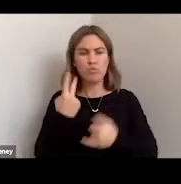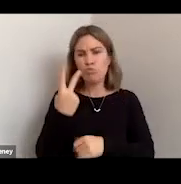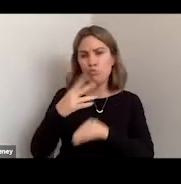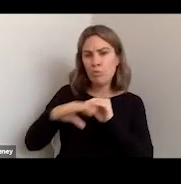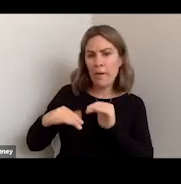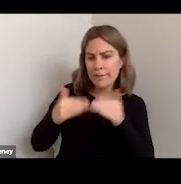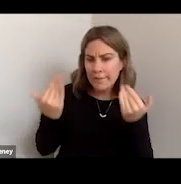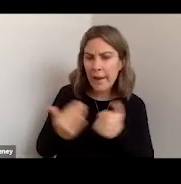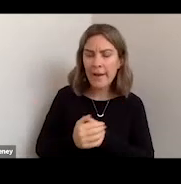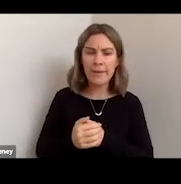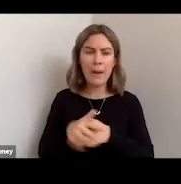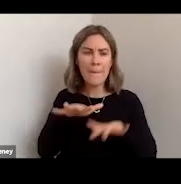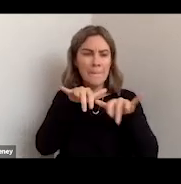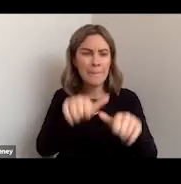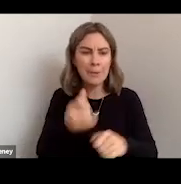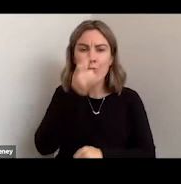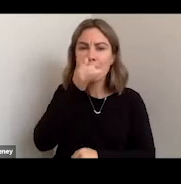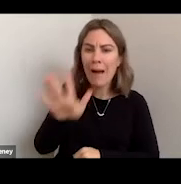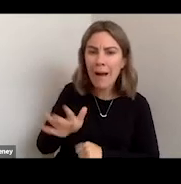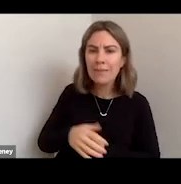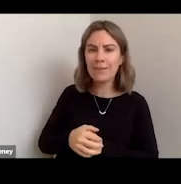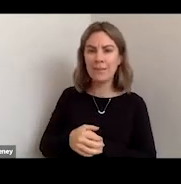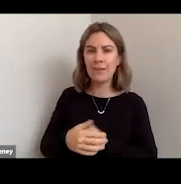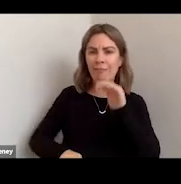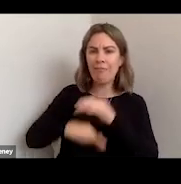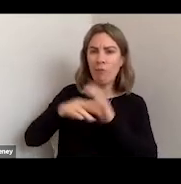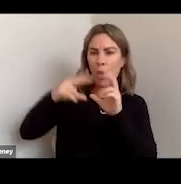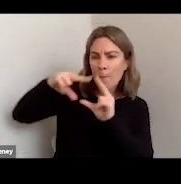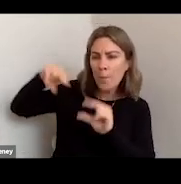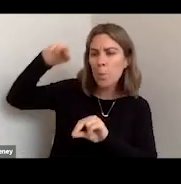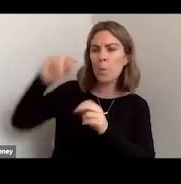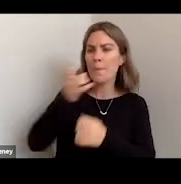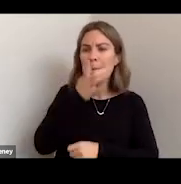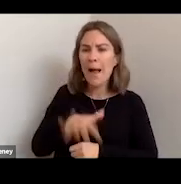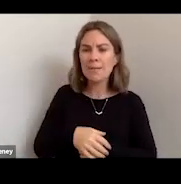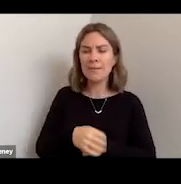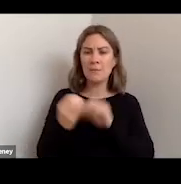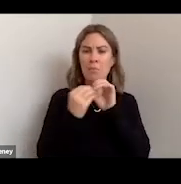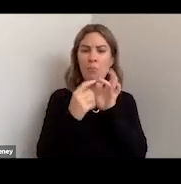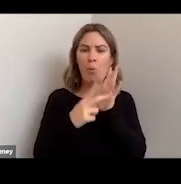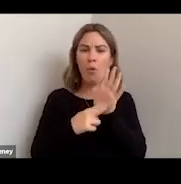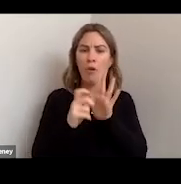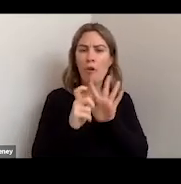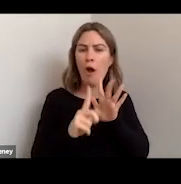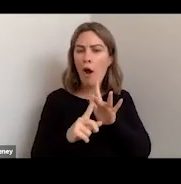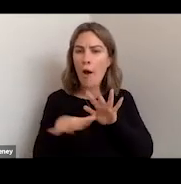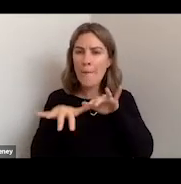moon parties, and Bondi Beach, hiring a van.